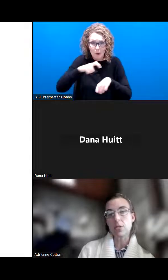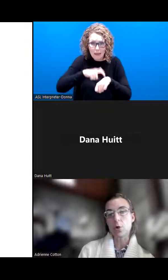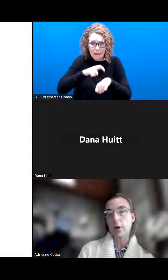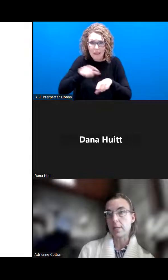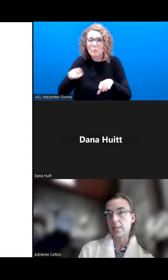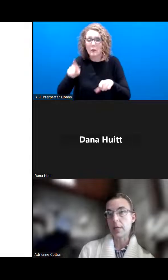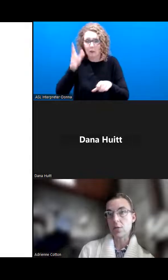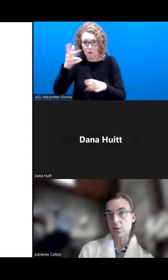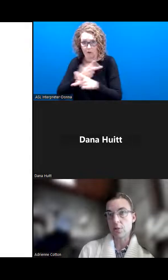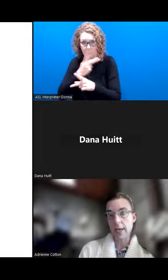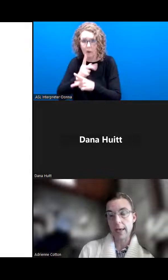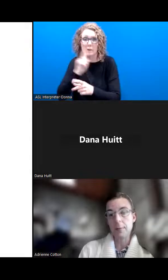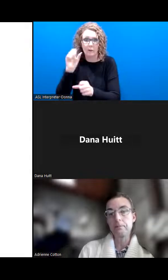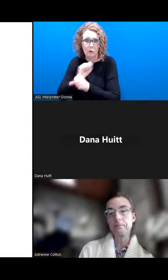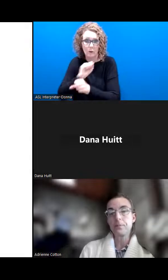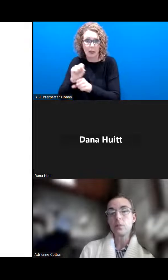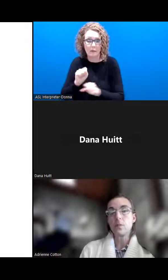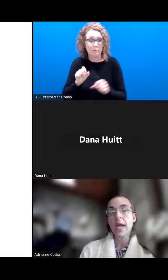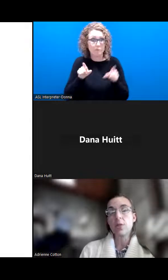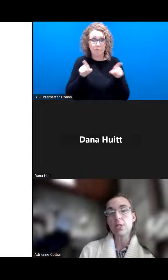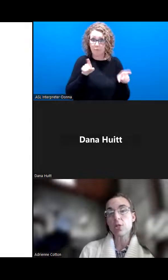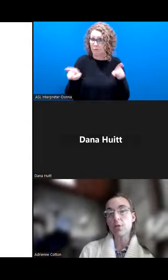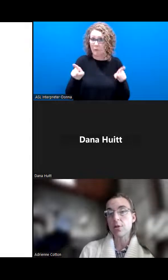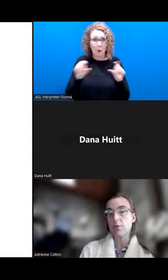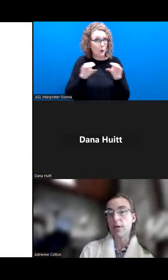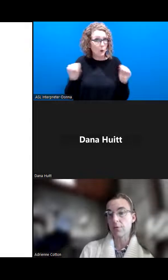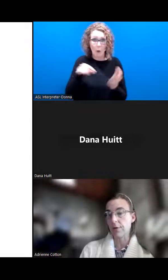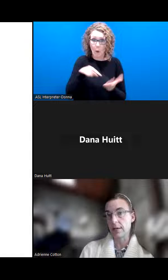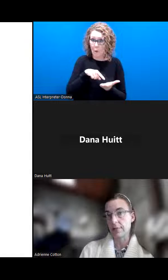caregiving about who we are and what we do as caregivers. In general, the public has